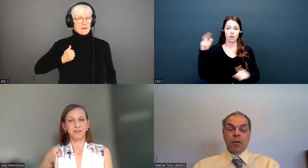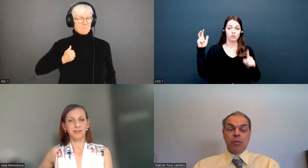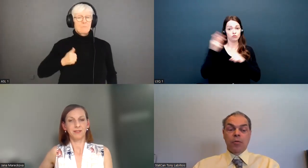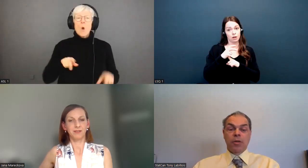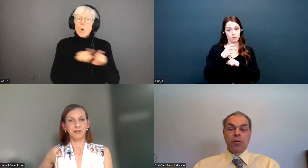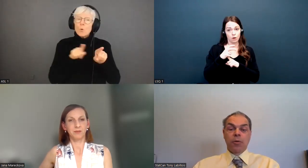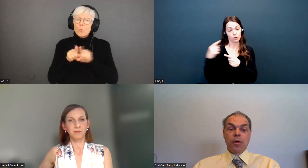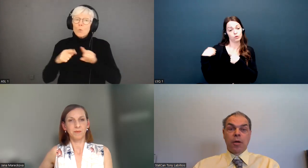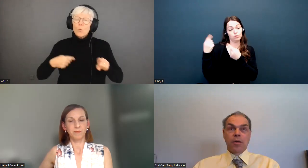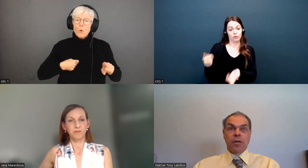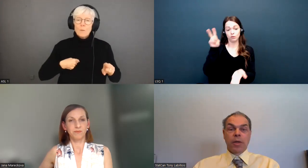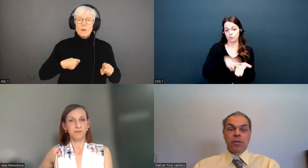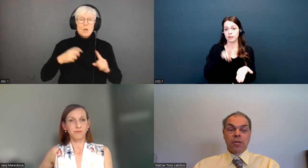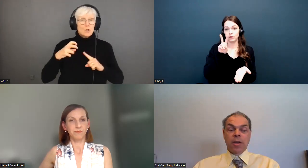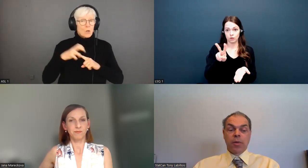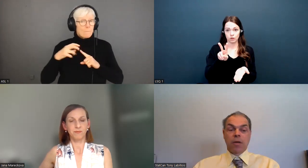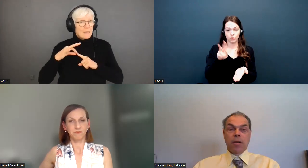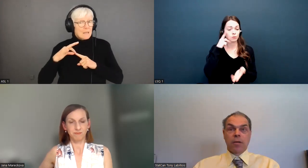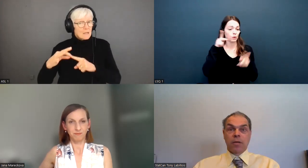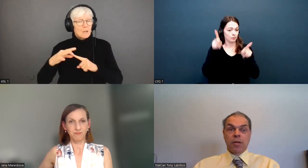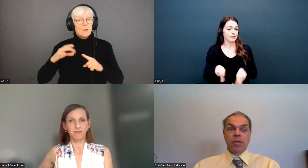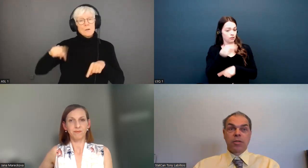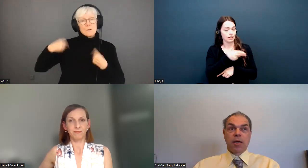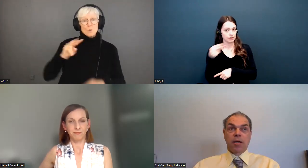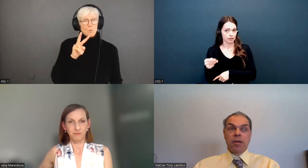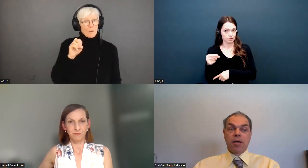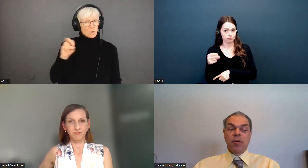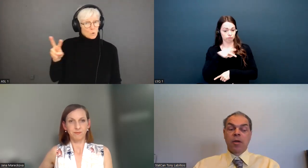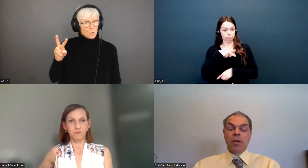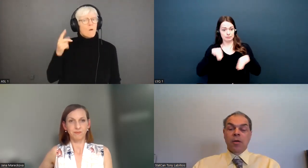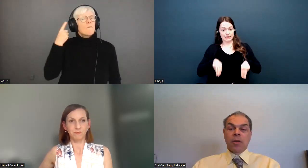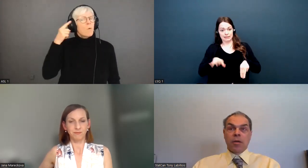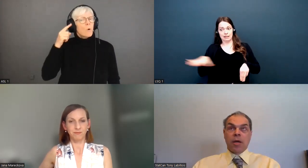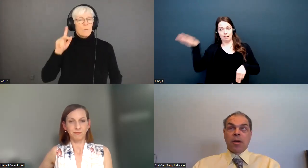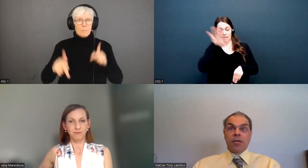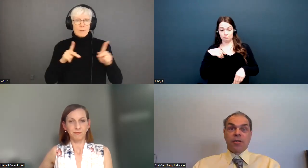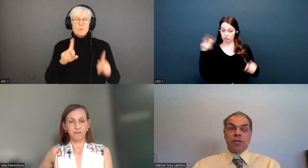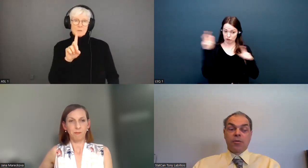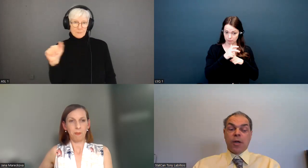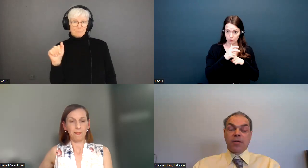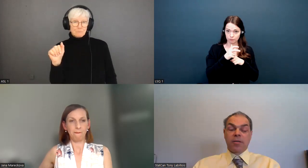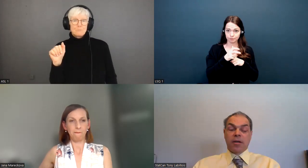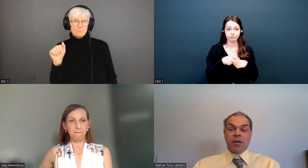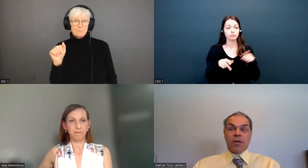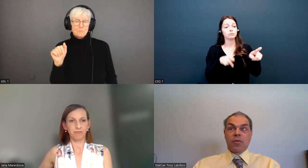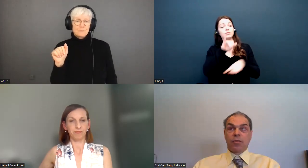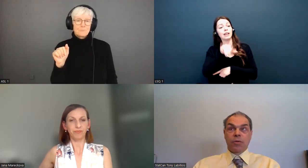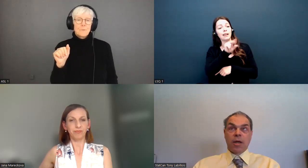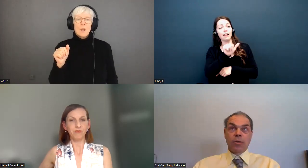the Champion since 2002 for people living with a disability, and I think Jana already